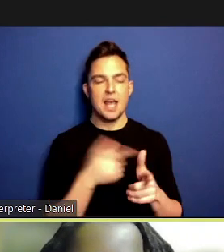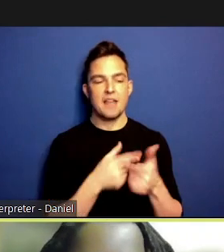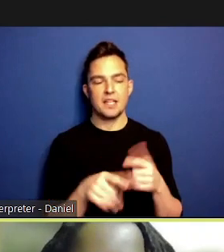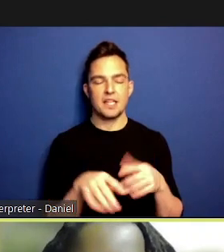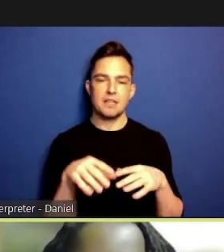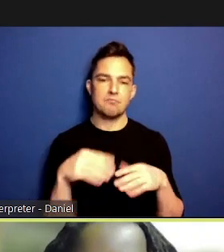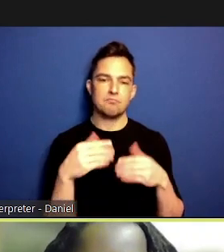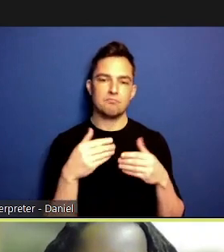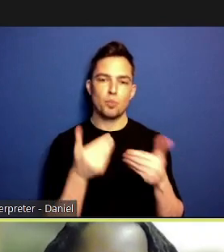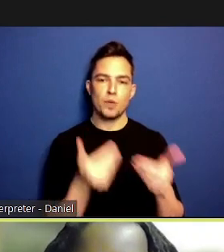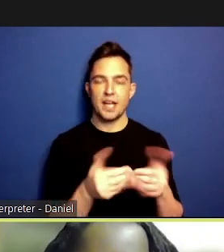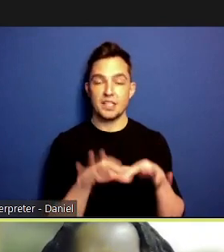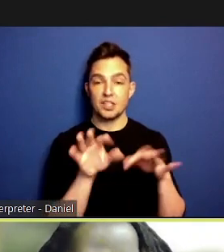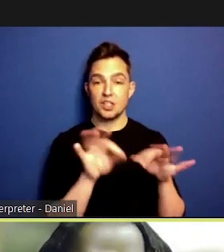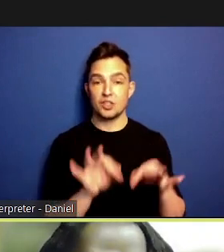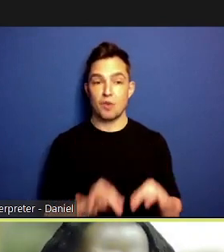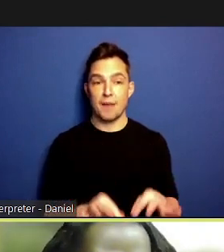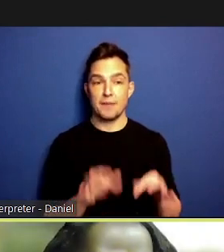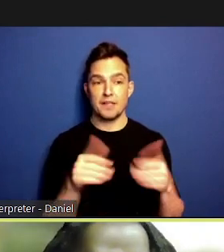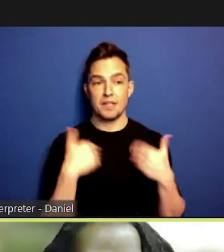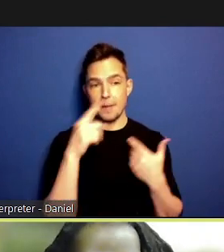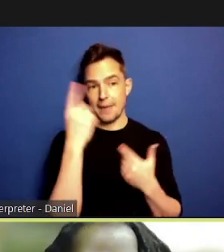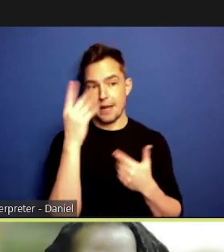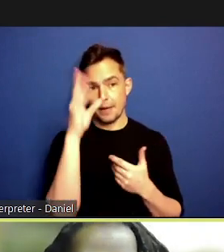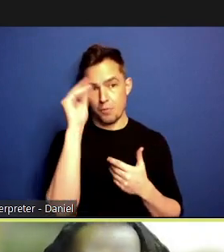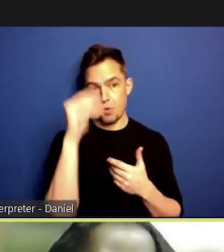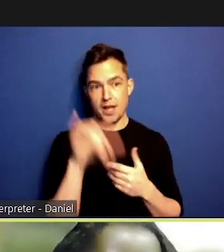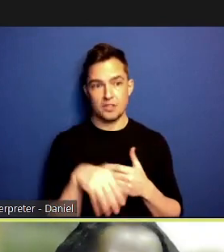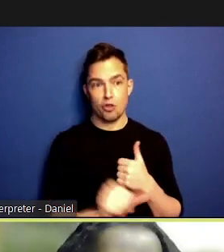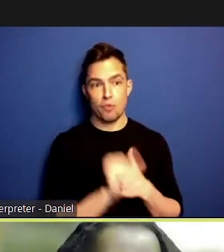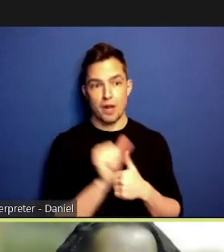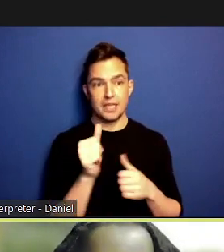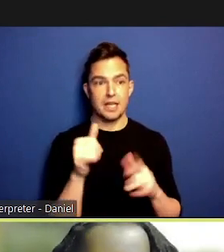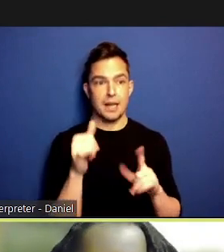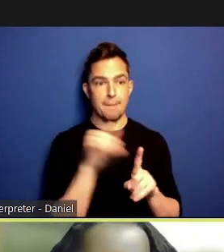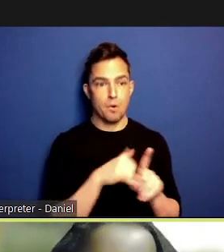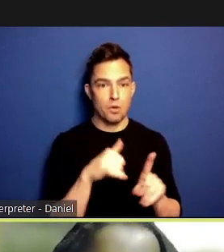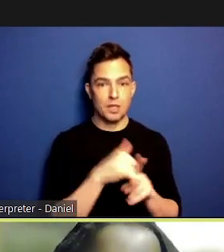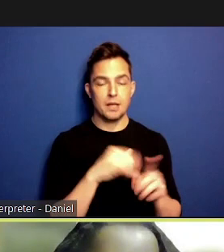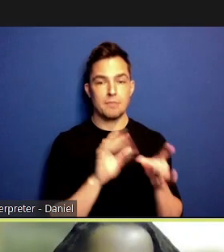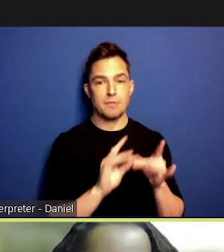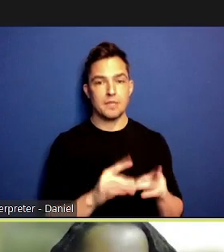this young black boy as threatening and a bully, and said that the unsmiling photos